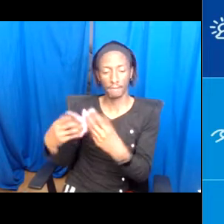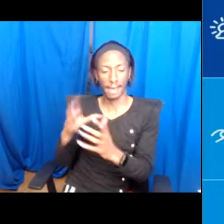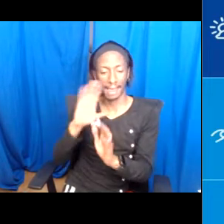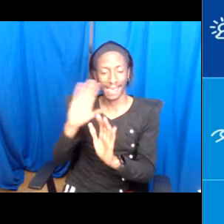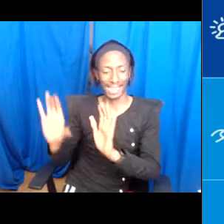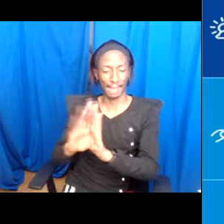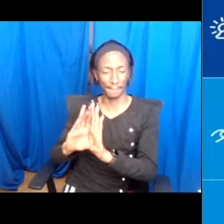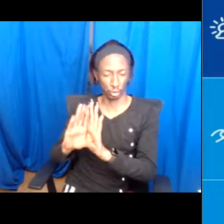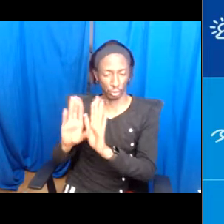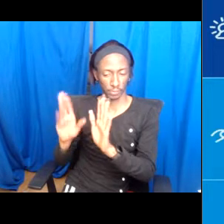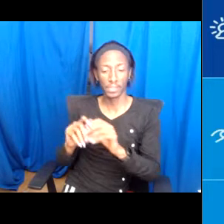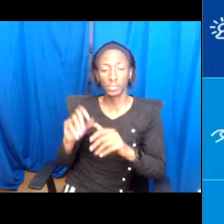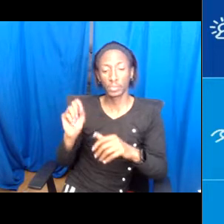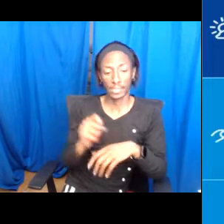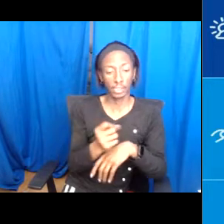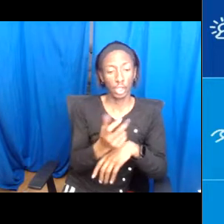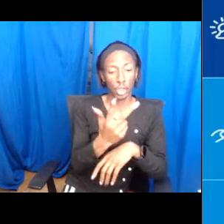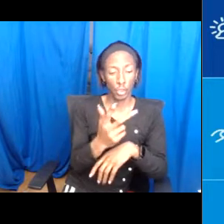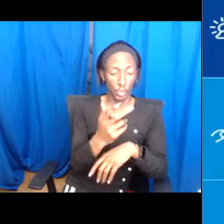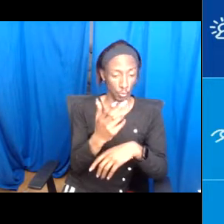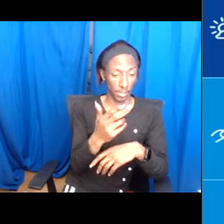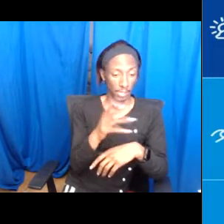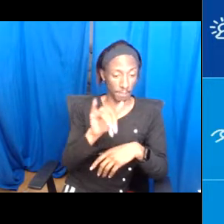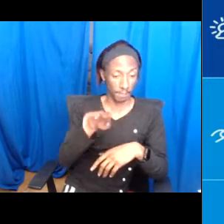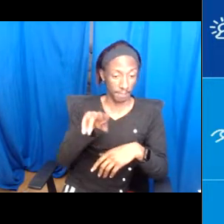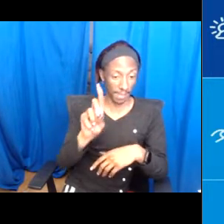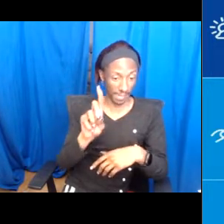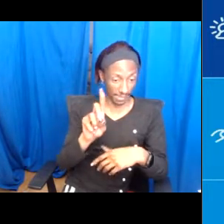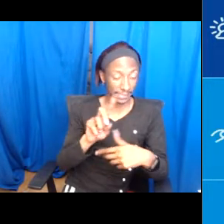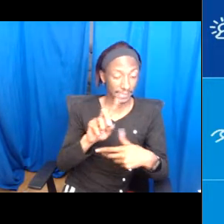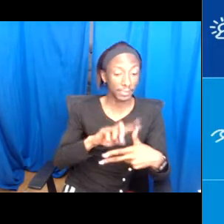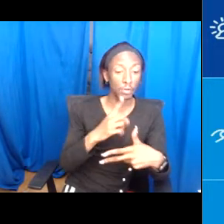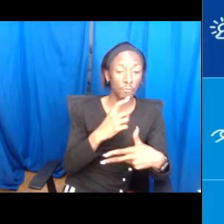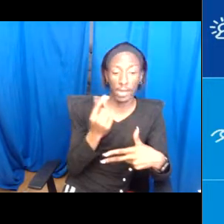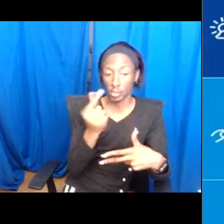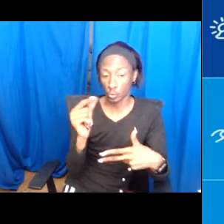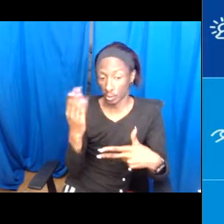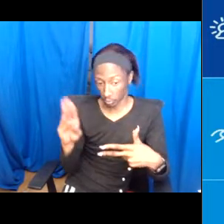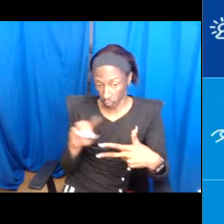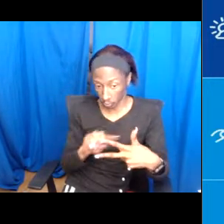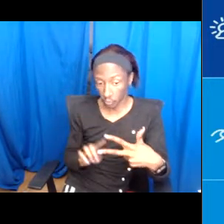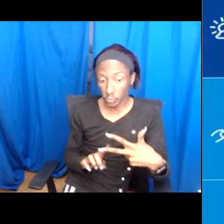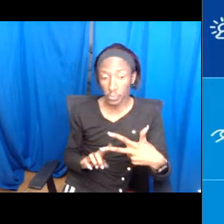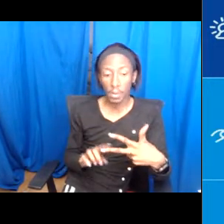And so while three bands like red, green, and blue provide some information. Hyperspectral, you can think of